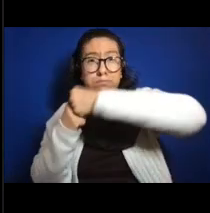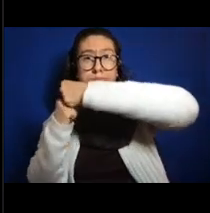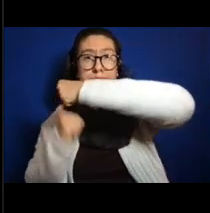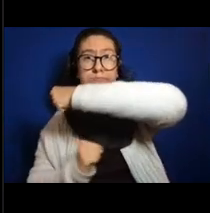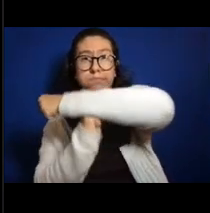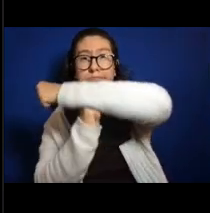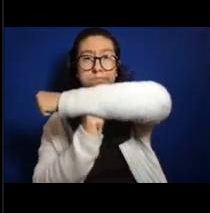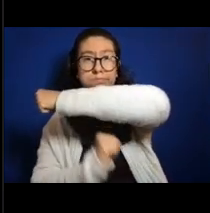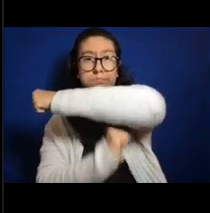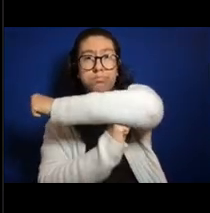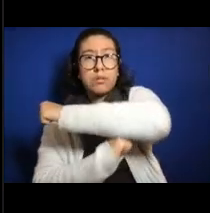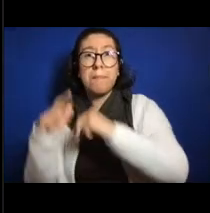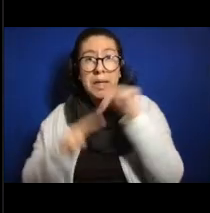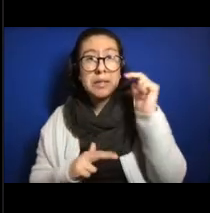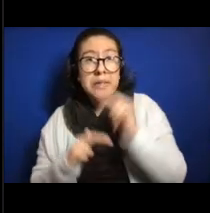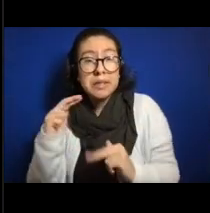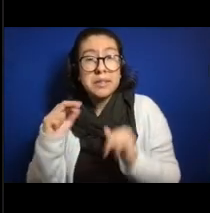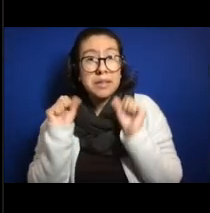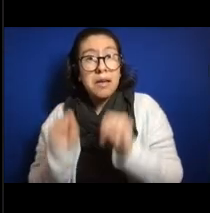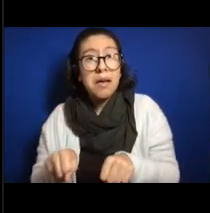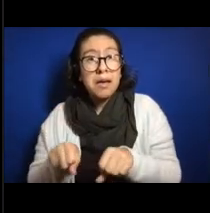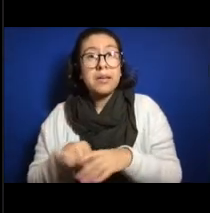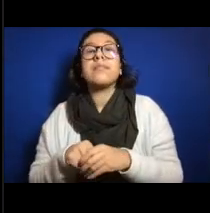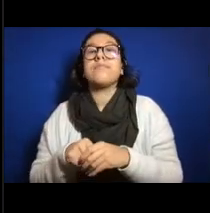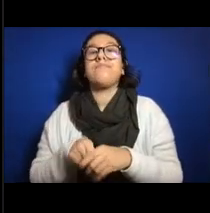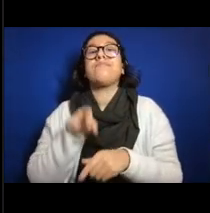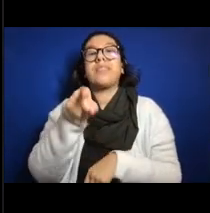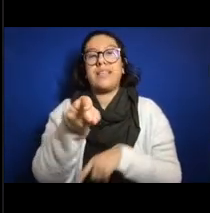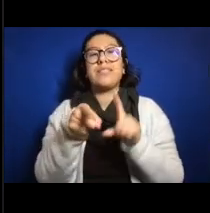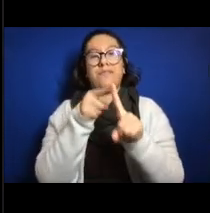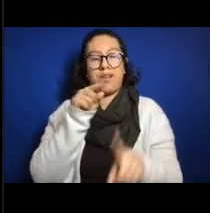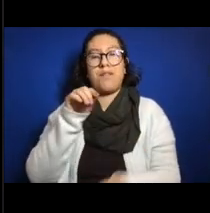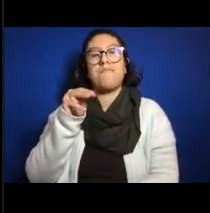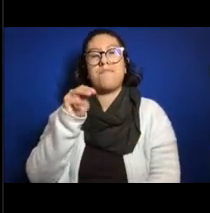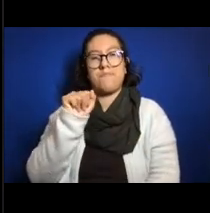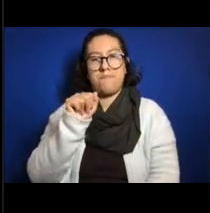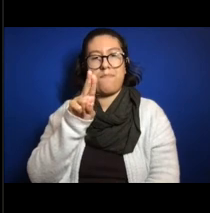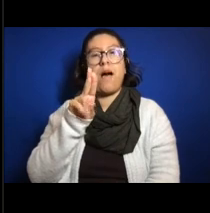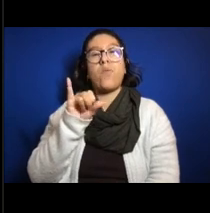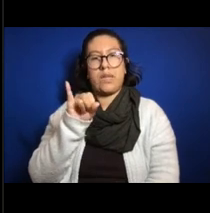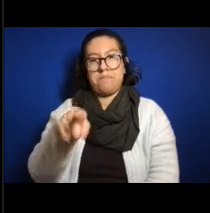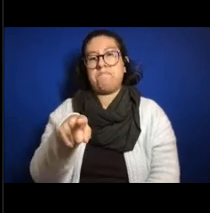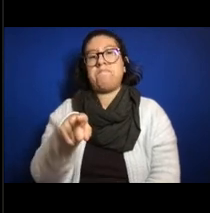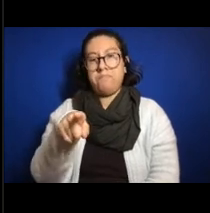And I took this picture on the West side of the Island of Maui in Hawaii and these condominiums,